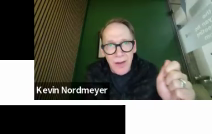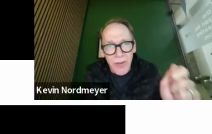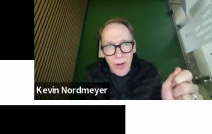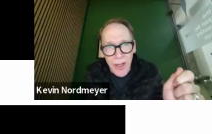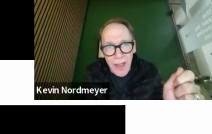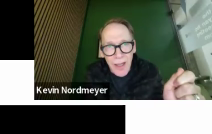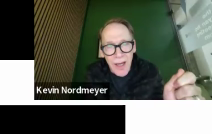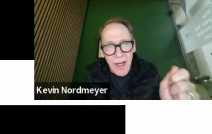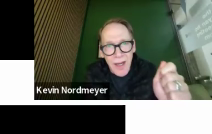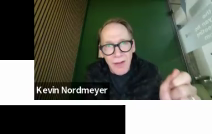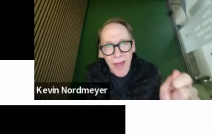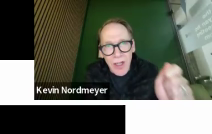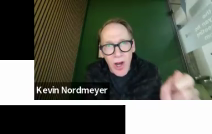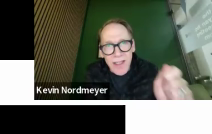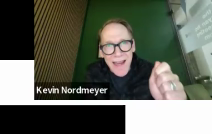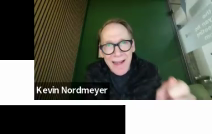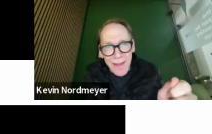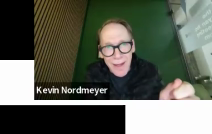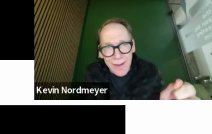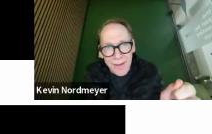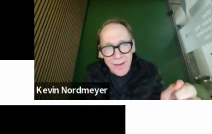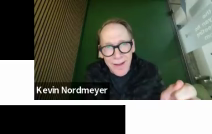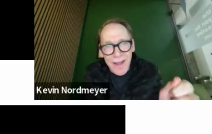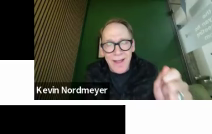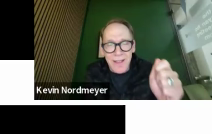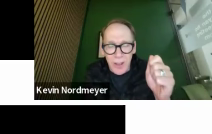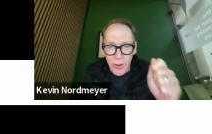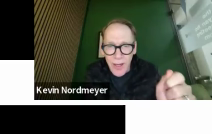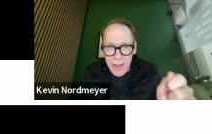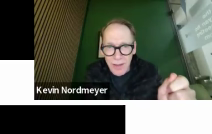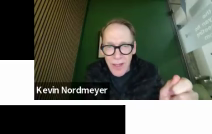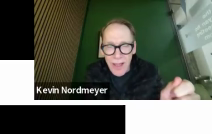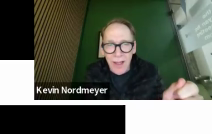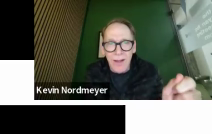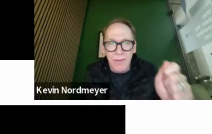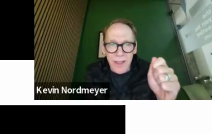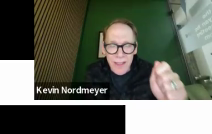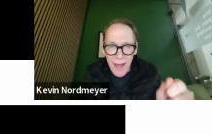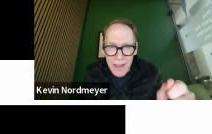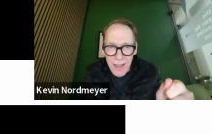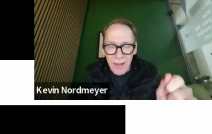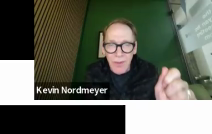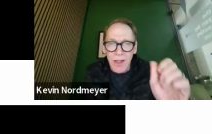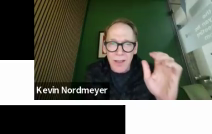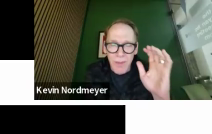In theory, none of that costs anything. It's the creativity of the design team